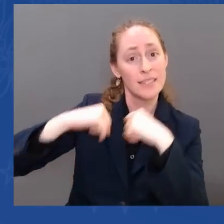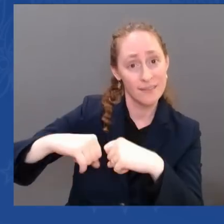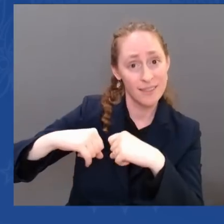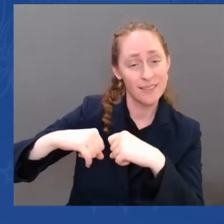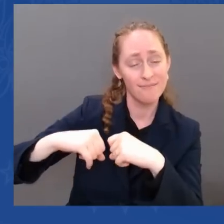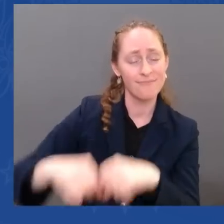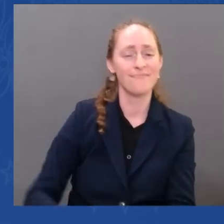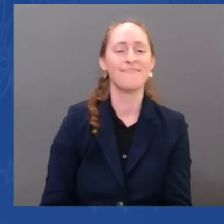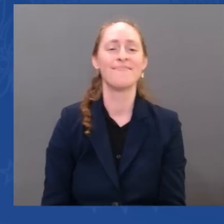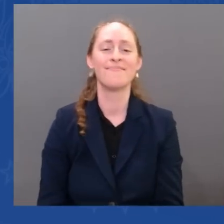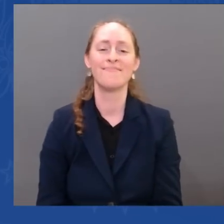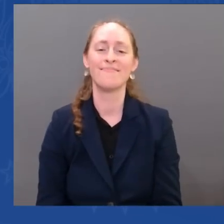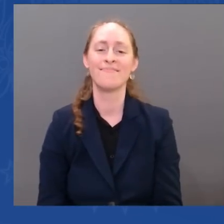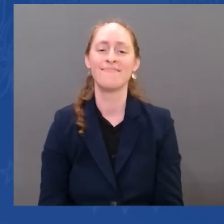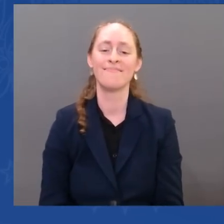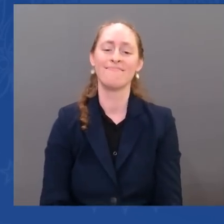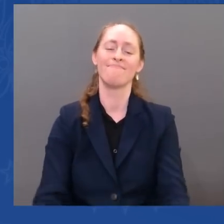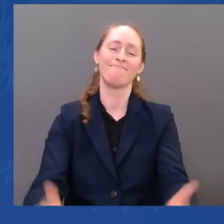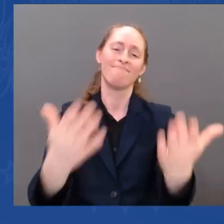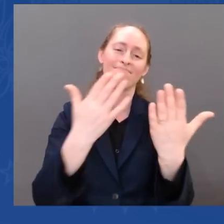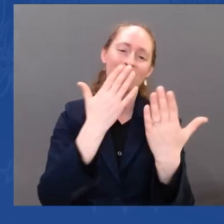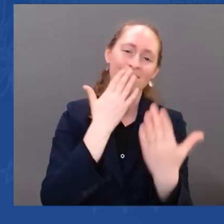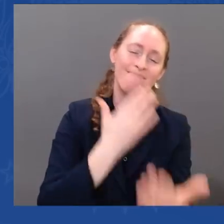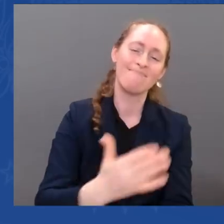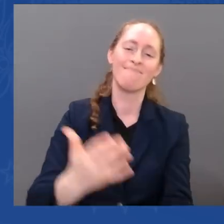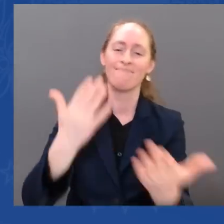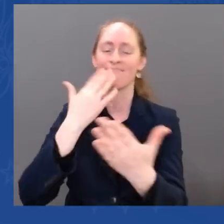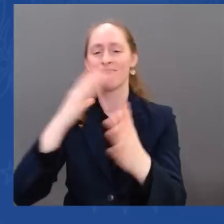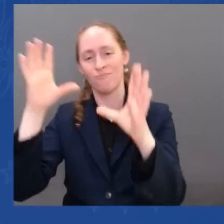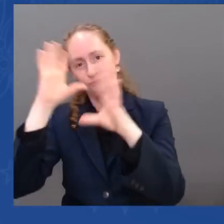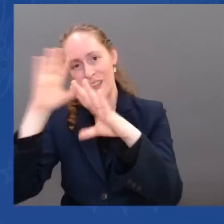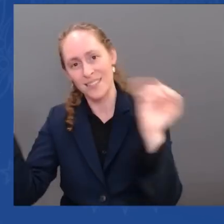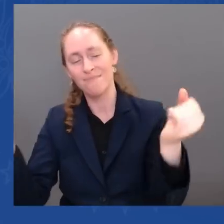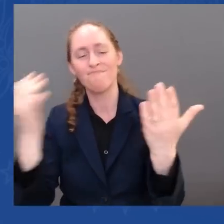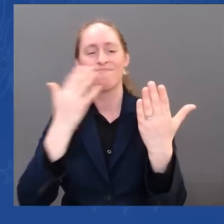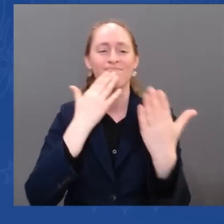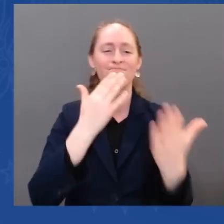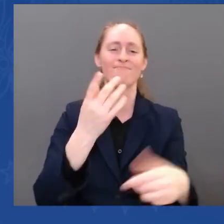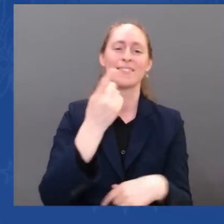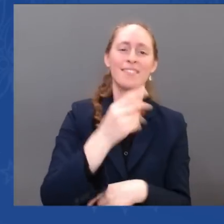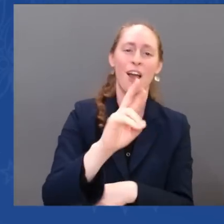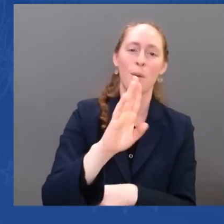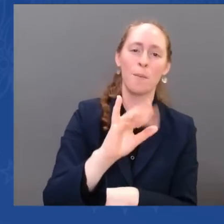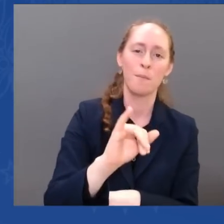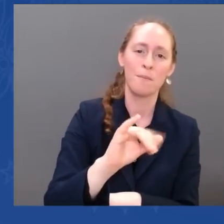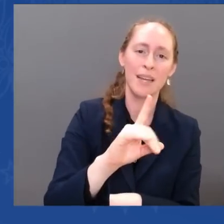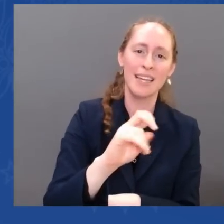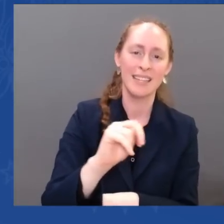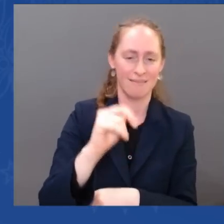and Dr. Biden for hosting this magnificent gathering. And I took your word very seriously